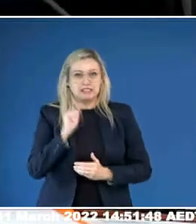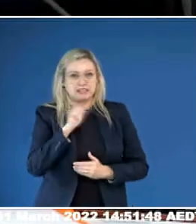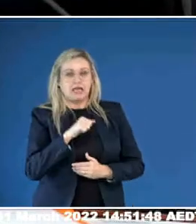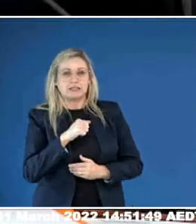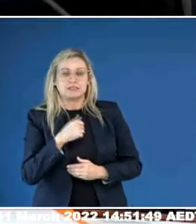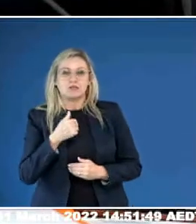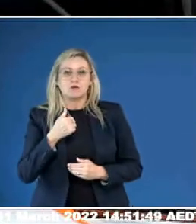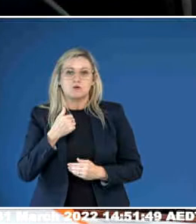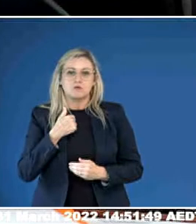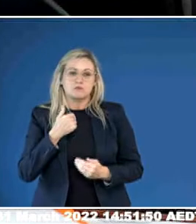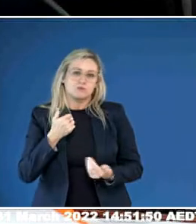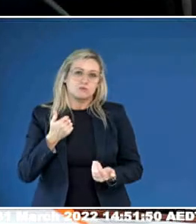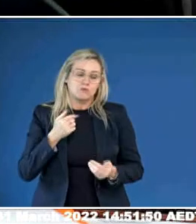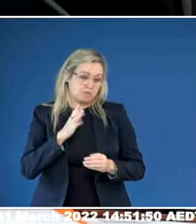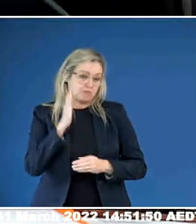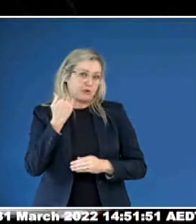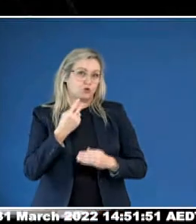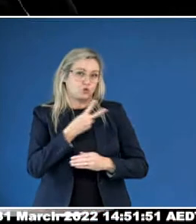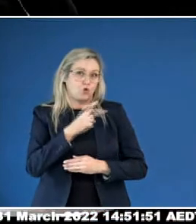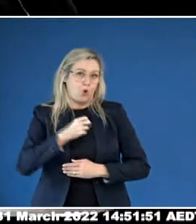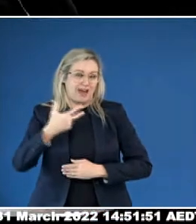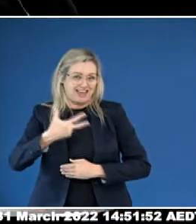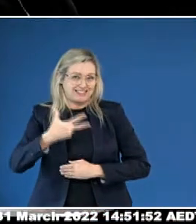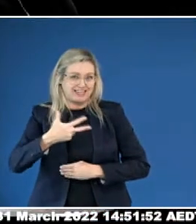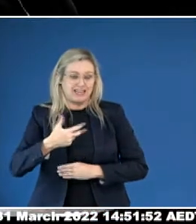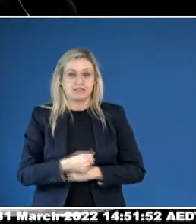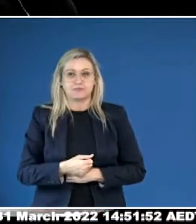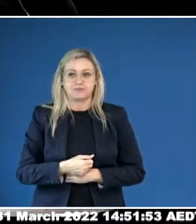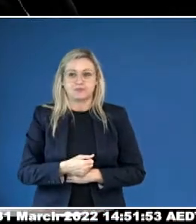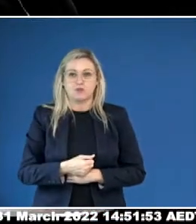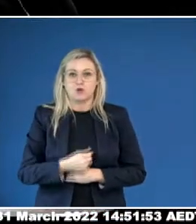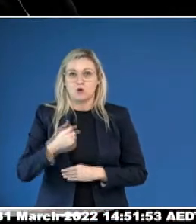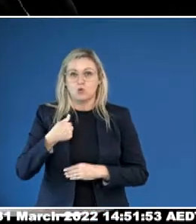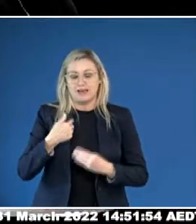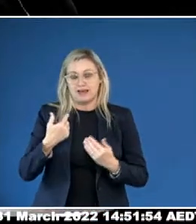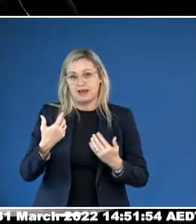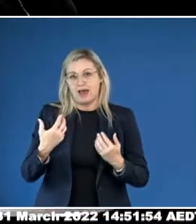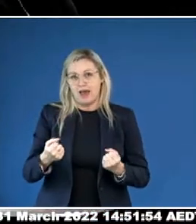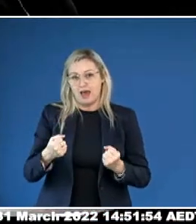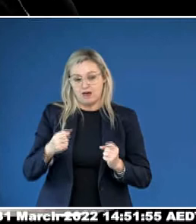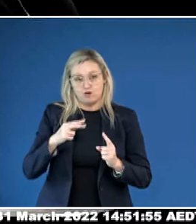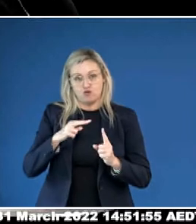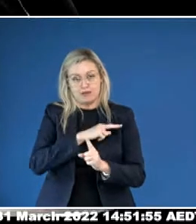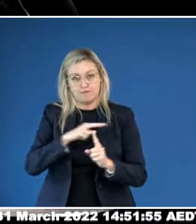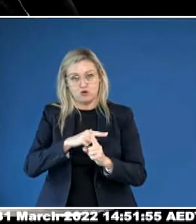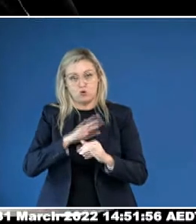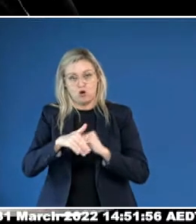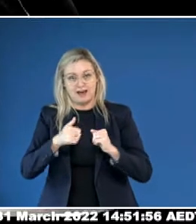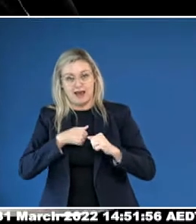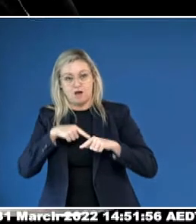And in 2018 under Australia's review around our compliance, CEDAW has been calling for